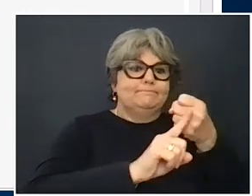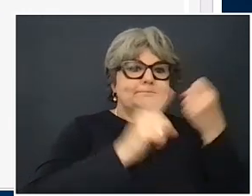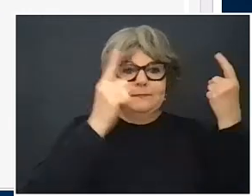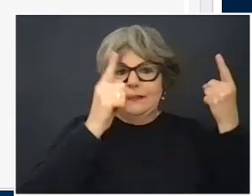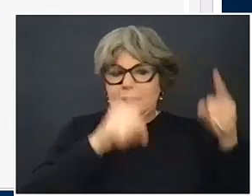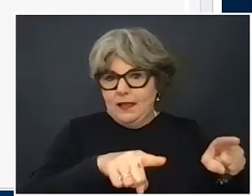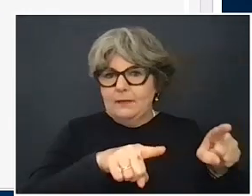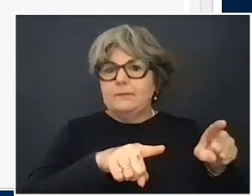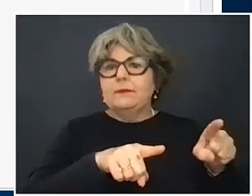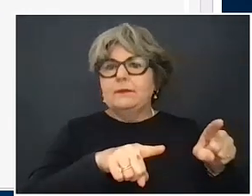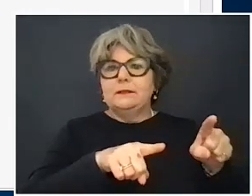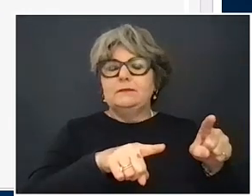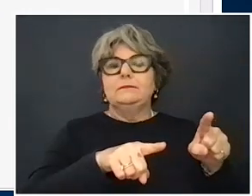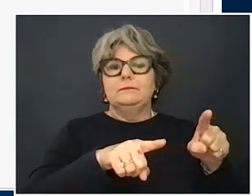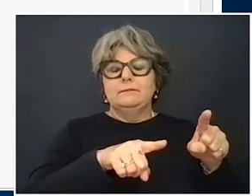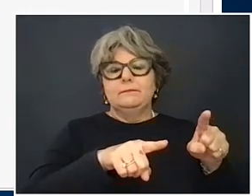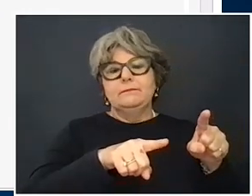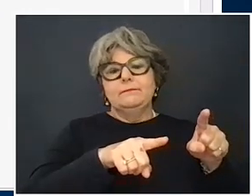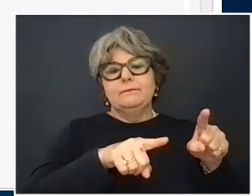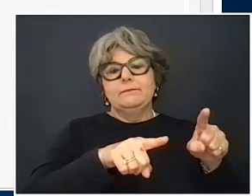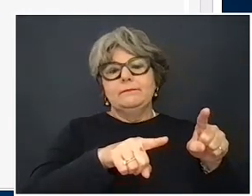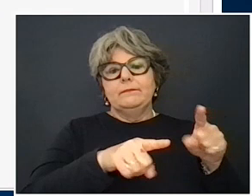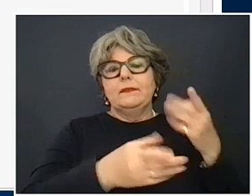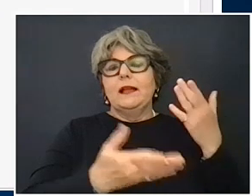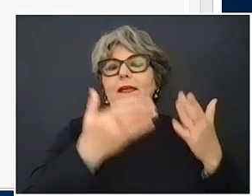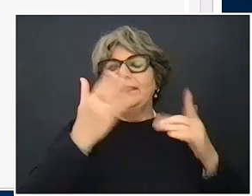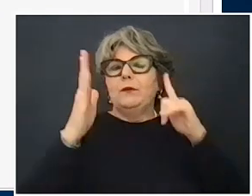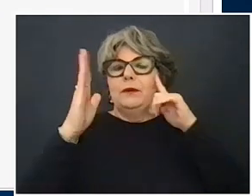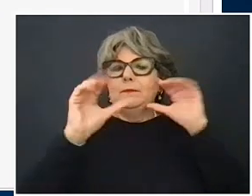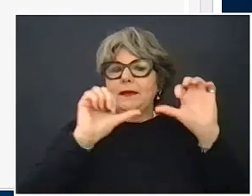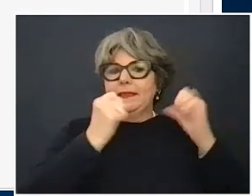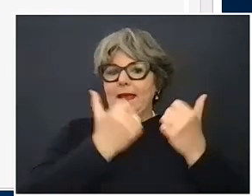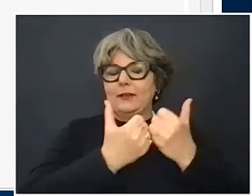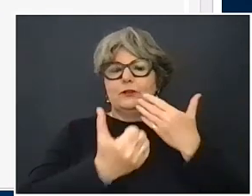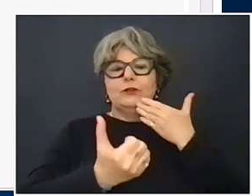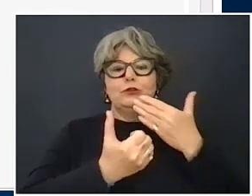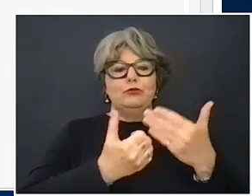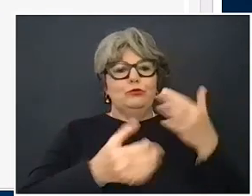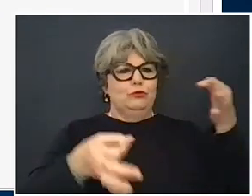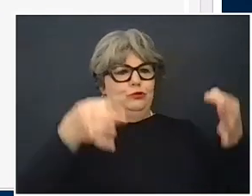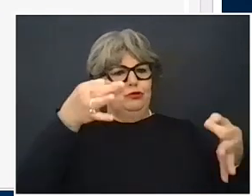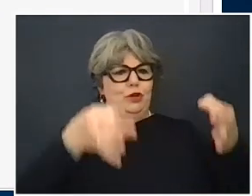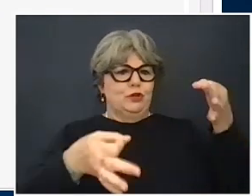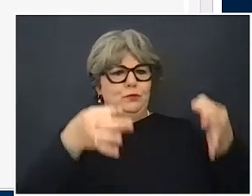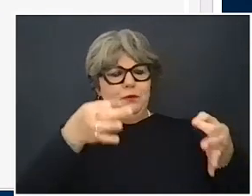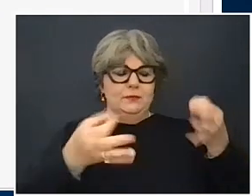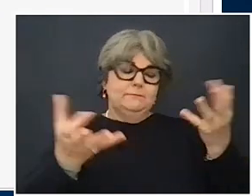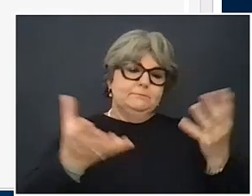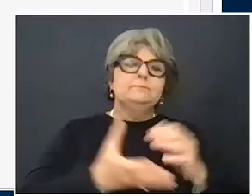and, you know, we would expect the agency to use their judgment, you know, to